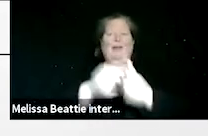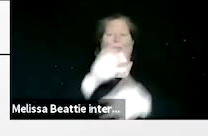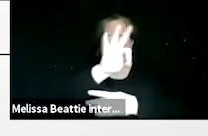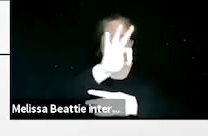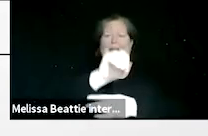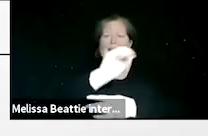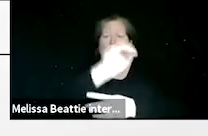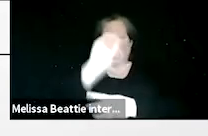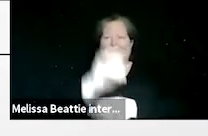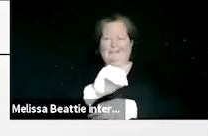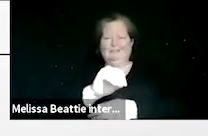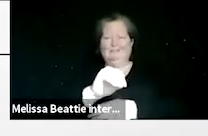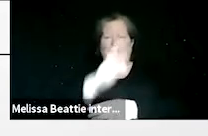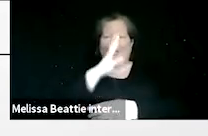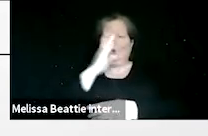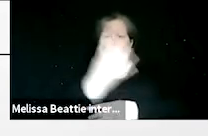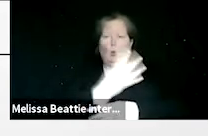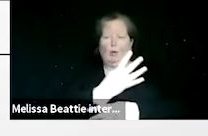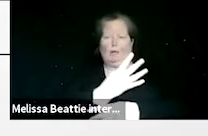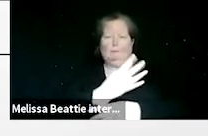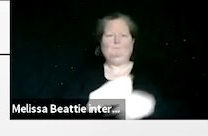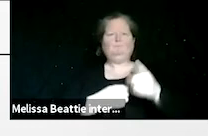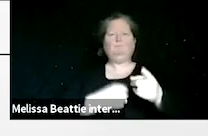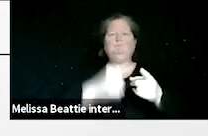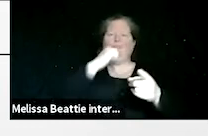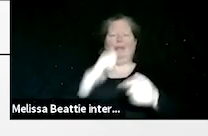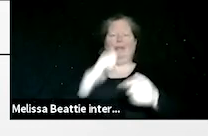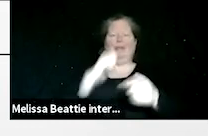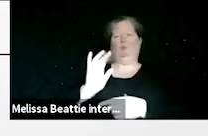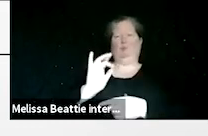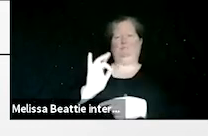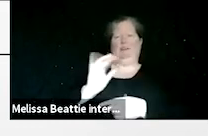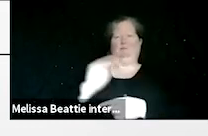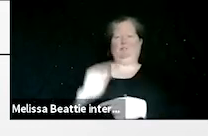Ben Woelk: Not that 25% change is not something that we can necessarily see